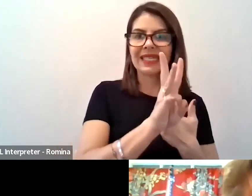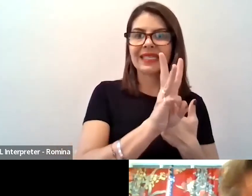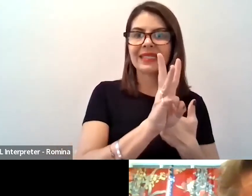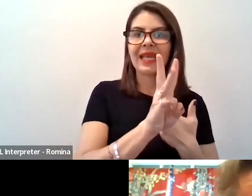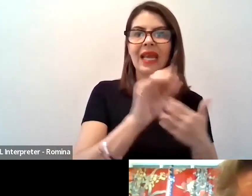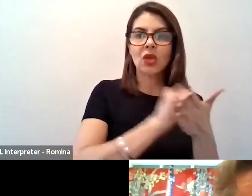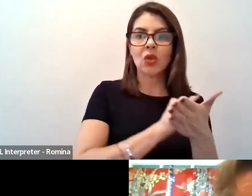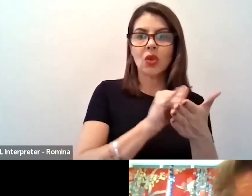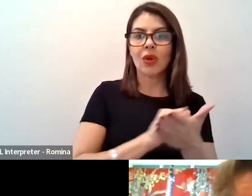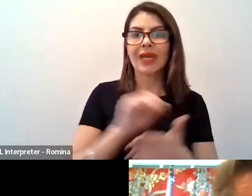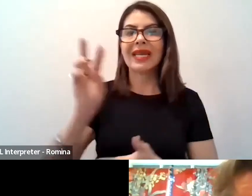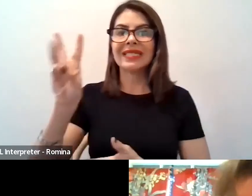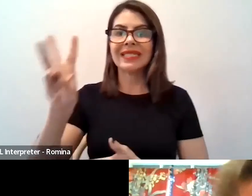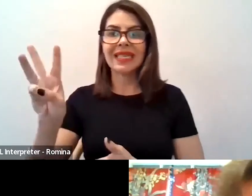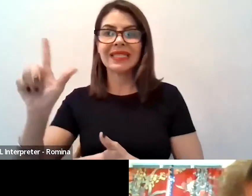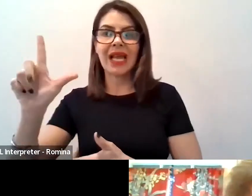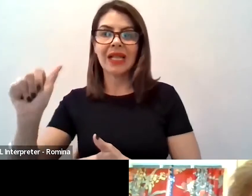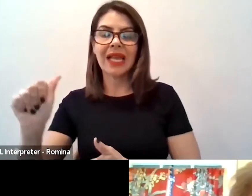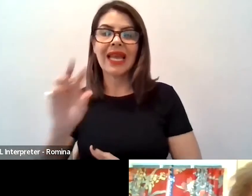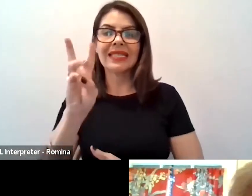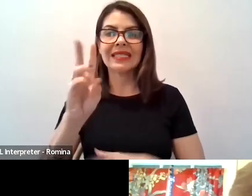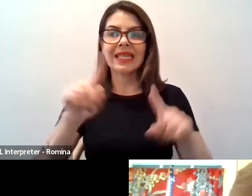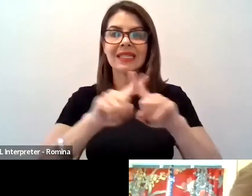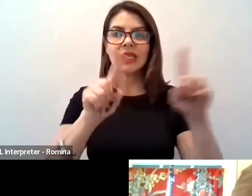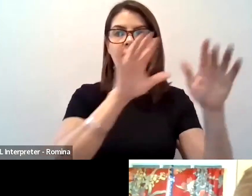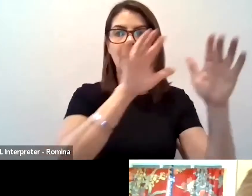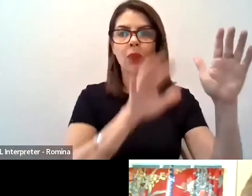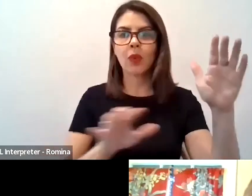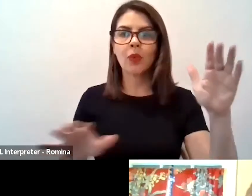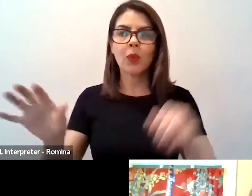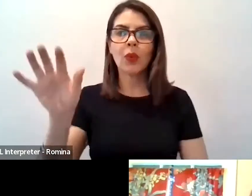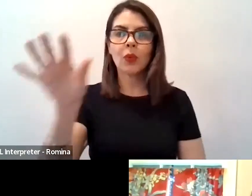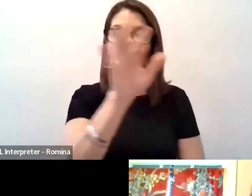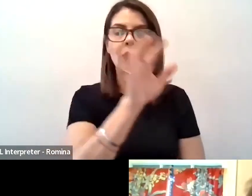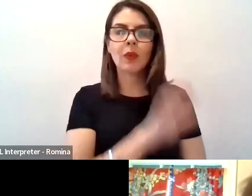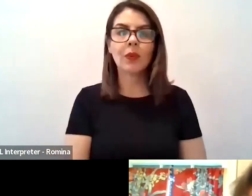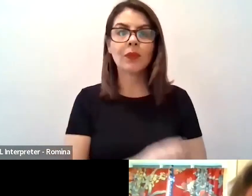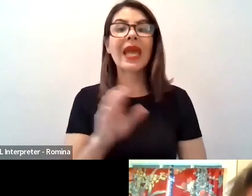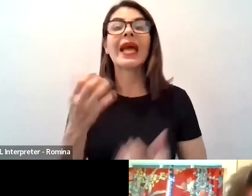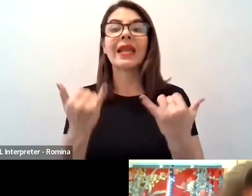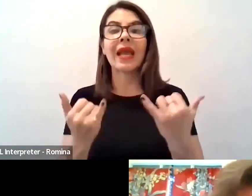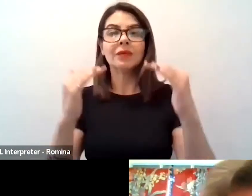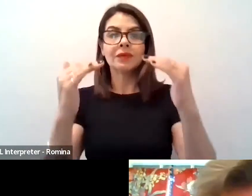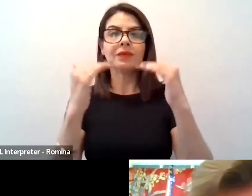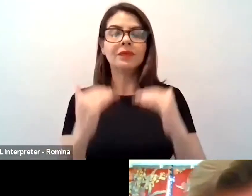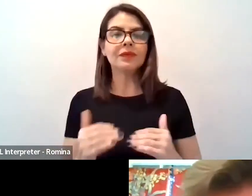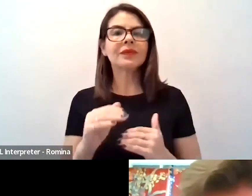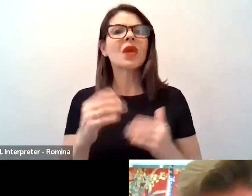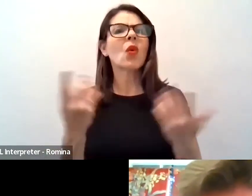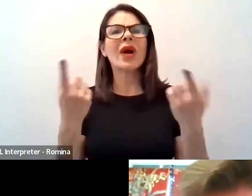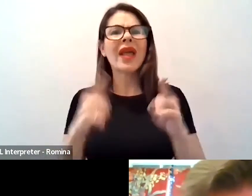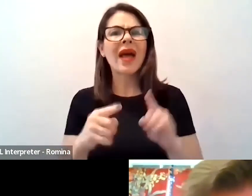[Ben Whitehair] I love it. Wonderful. Thank you for that. Next question, what if something that seems unsafe is happening